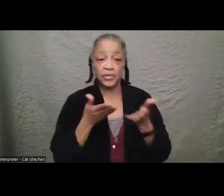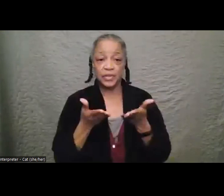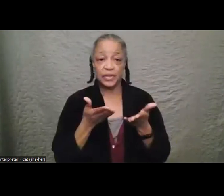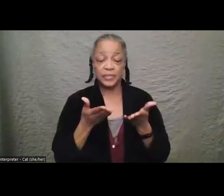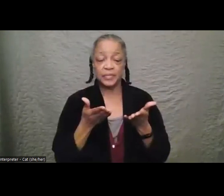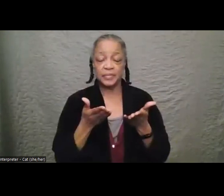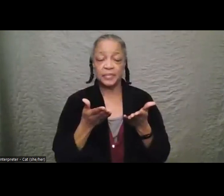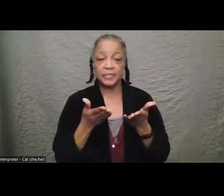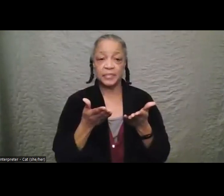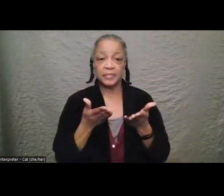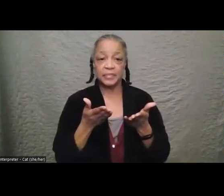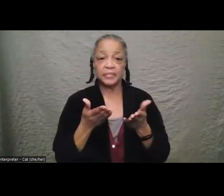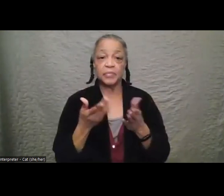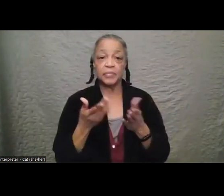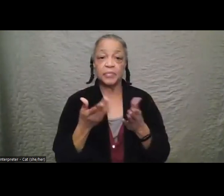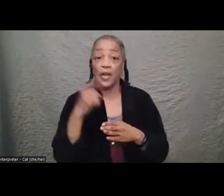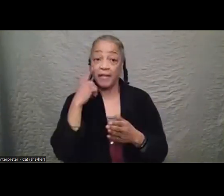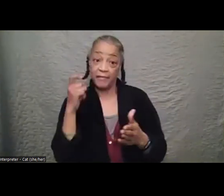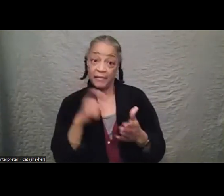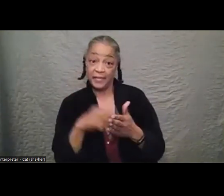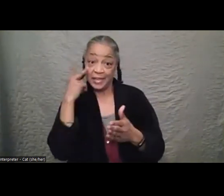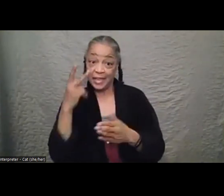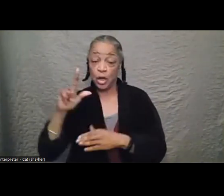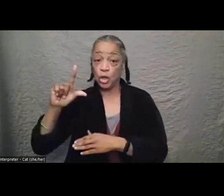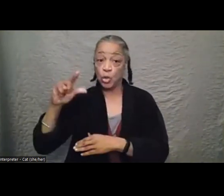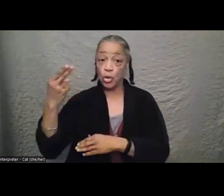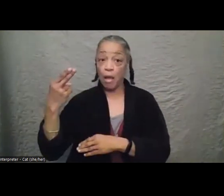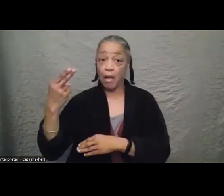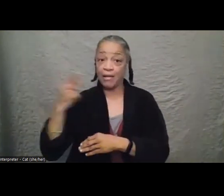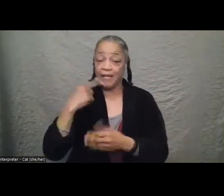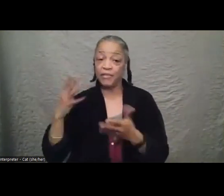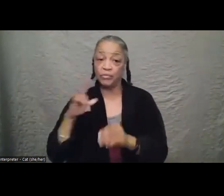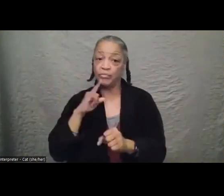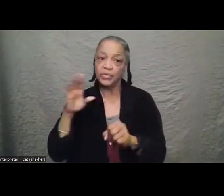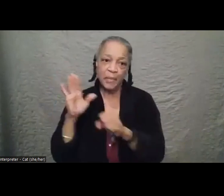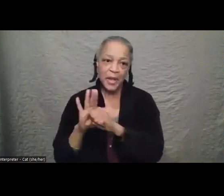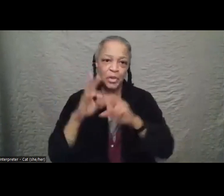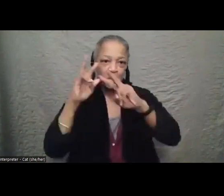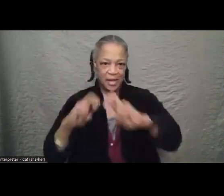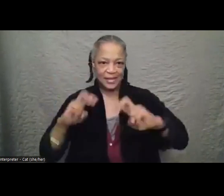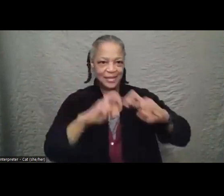We have seen that Laguna Honda has made a commitment to assess people as soon as they